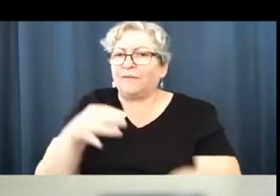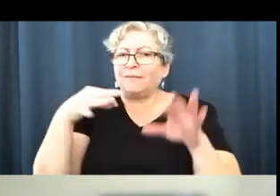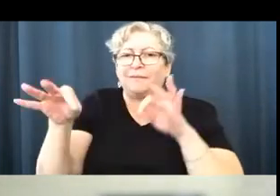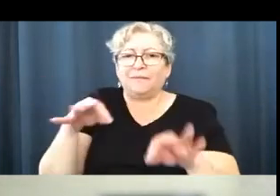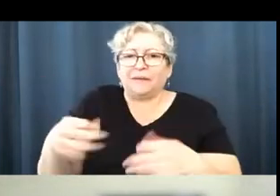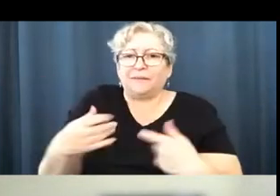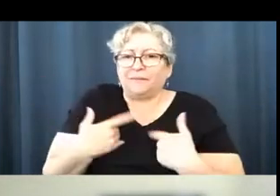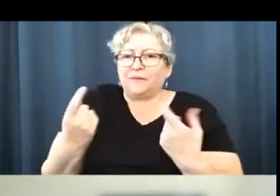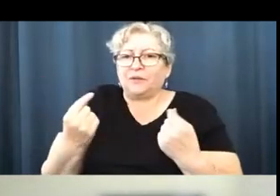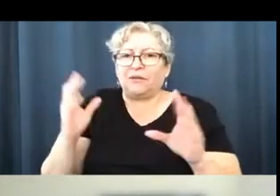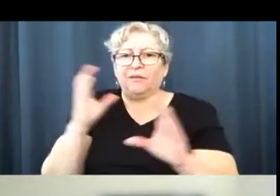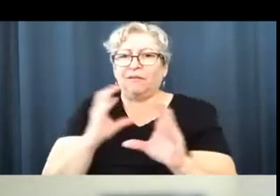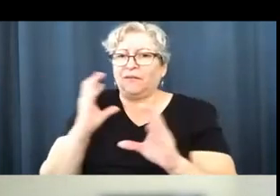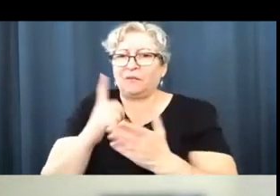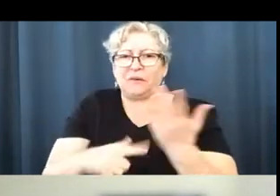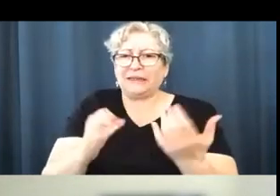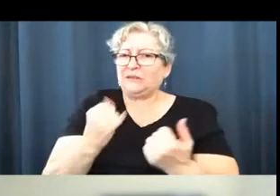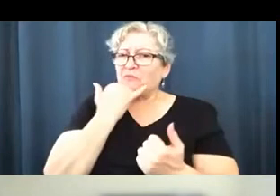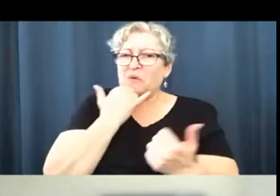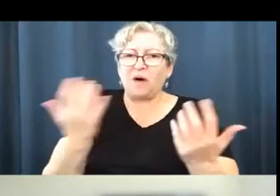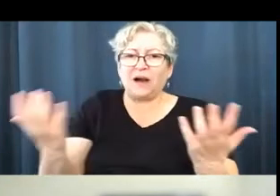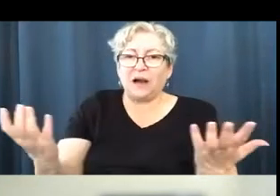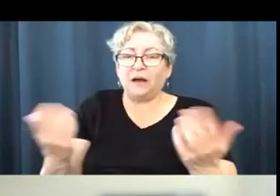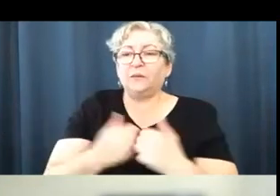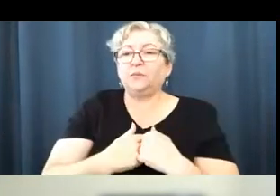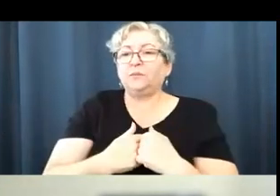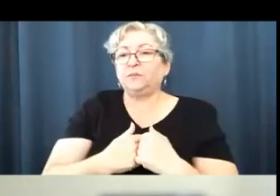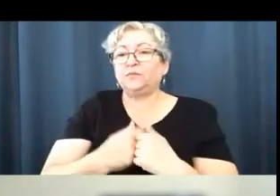or you're hunting to try to find where the problem is, when you're trying to fill out a form,